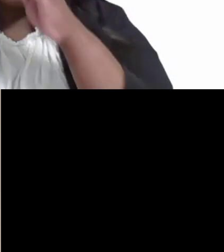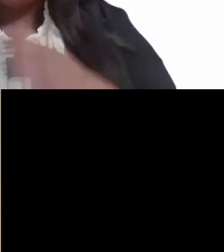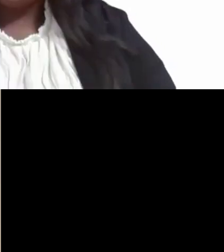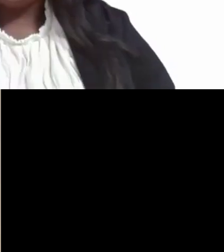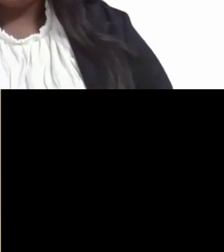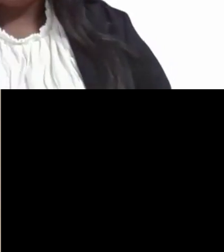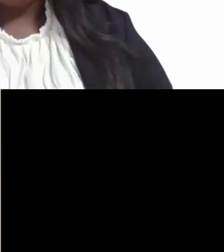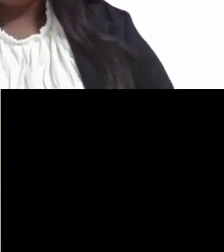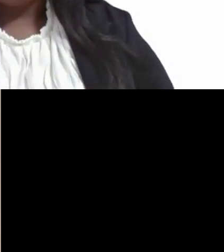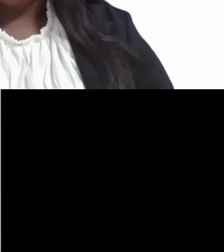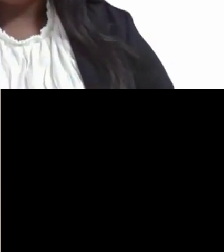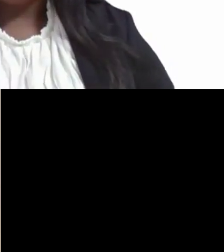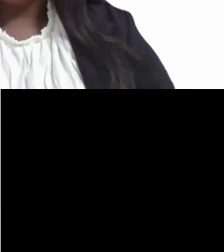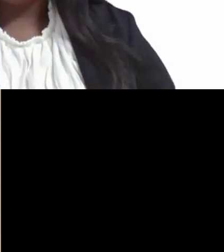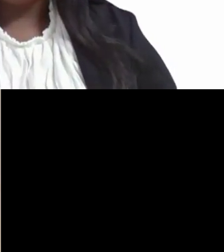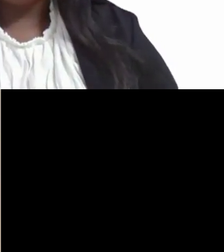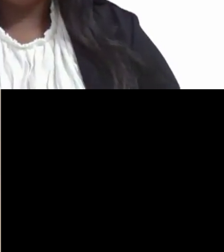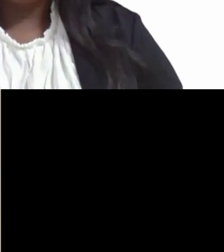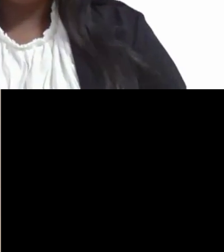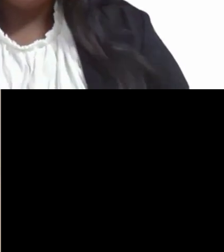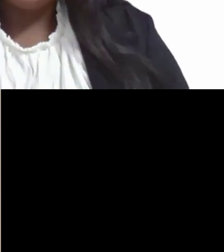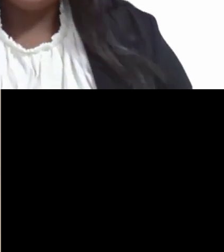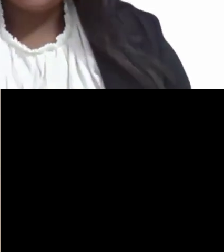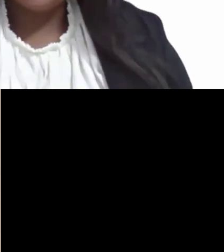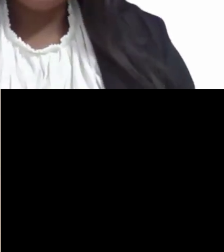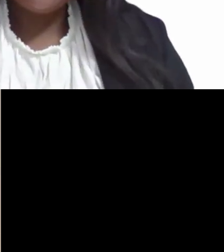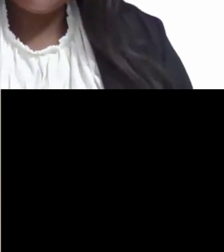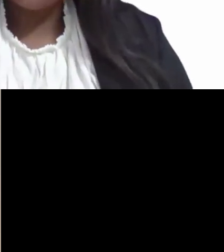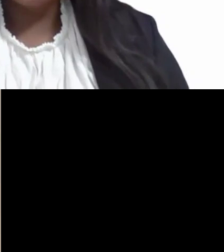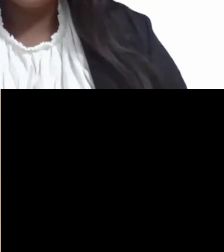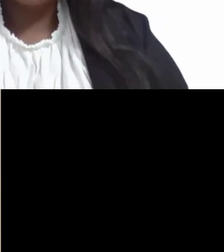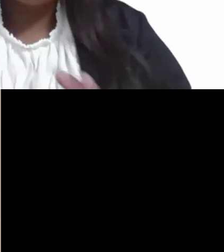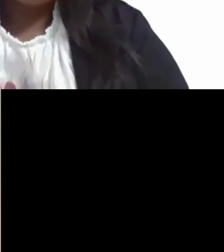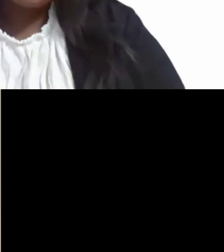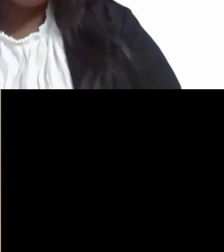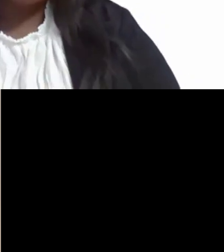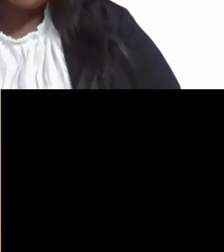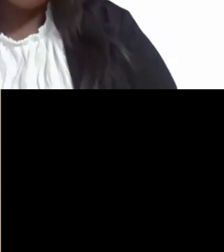say it's a little bit of all of the above. This is Tiara speaking. Unfortunately, that is our